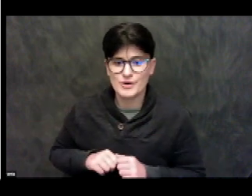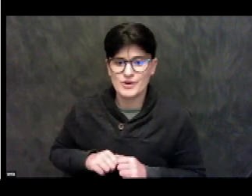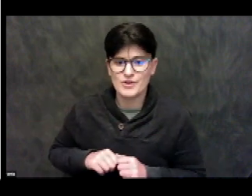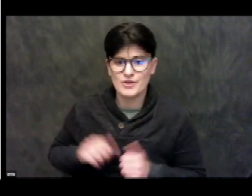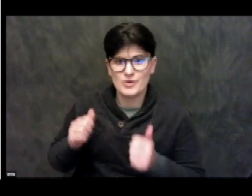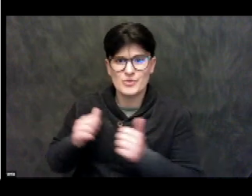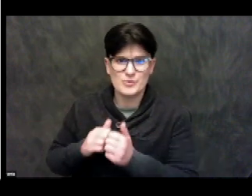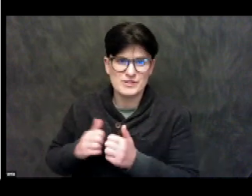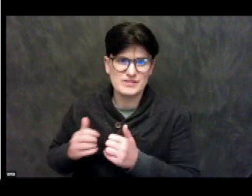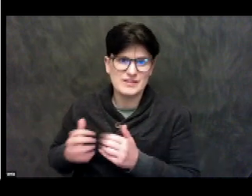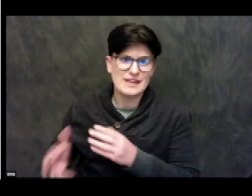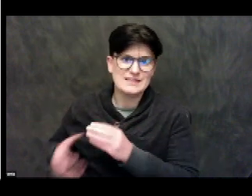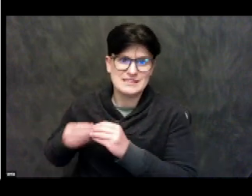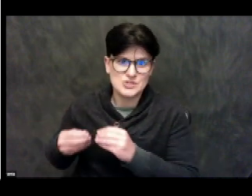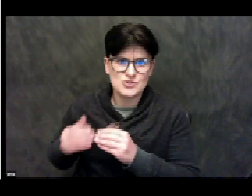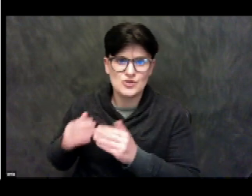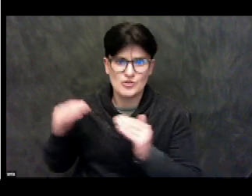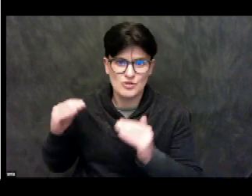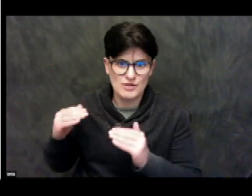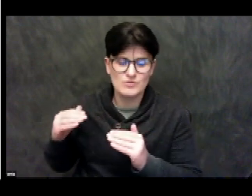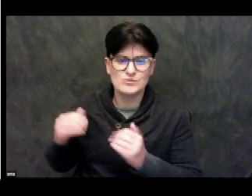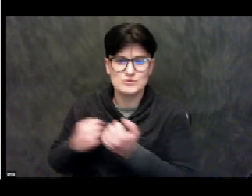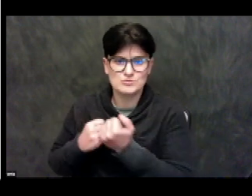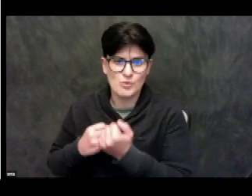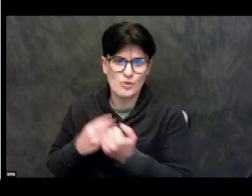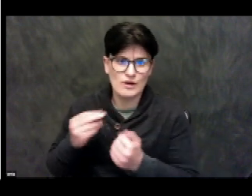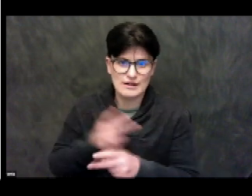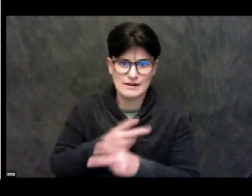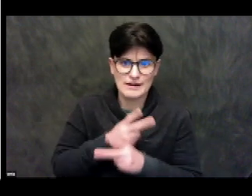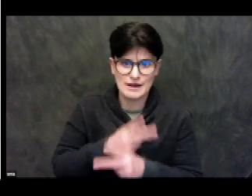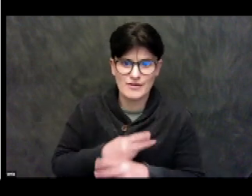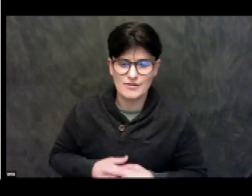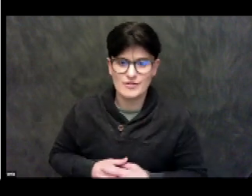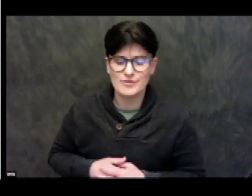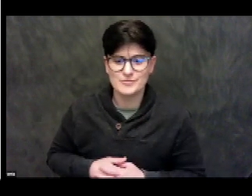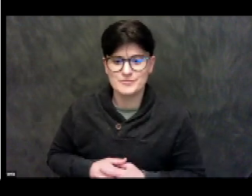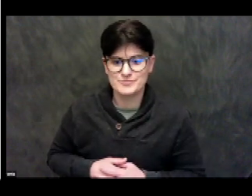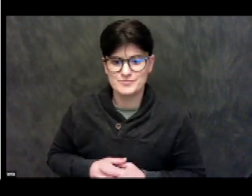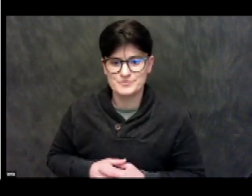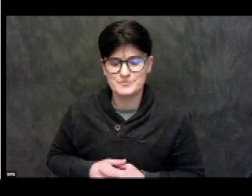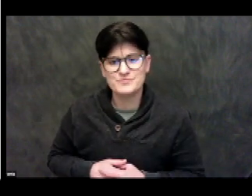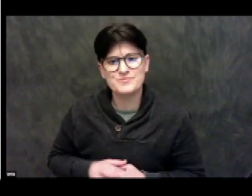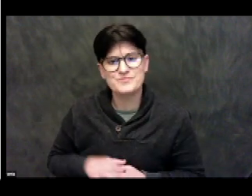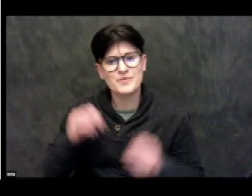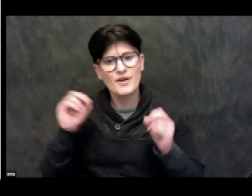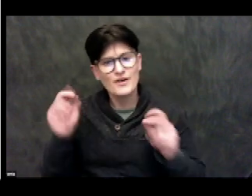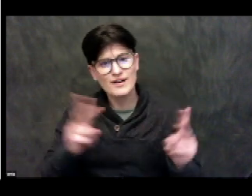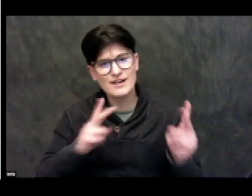of support and care if that's true. Okay. Well, thank you all very much.